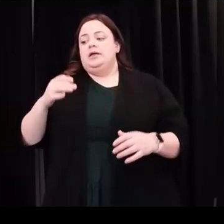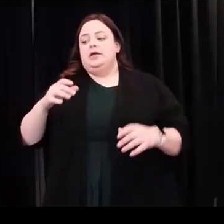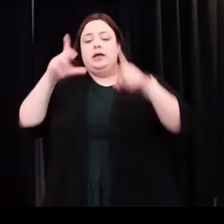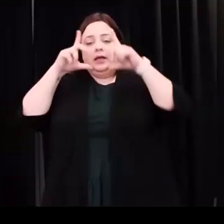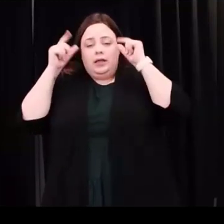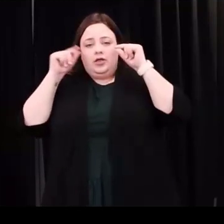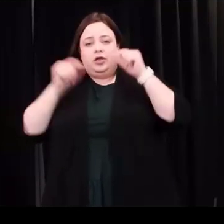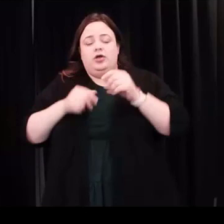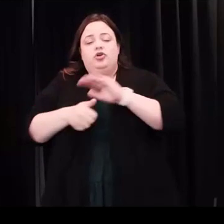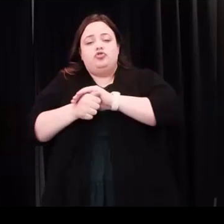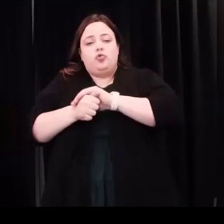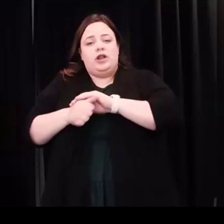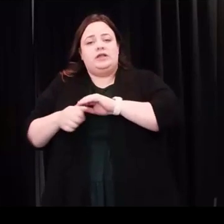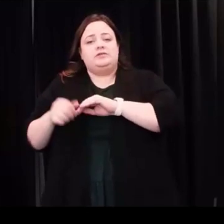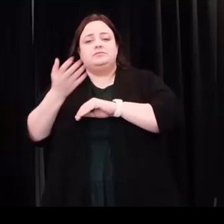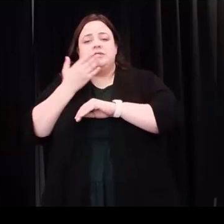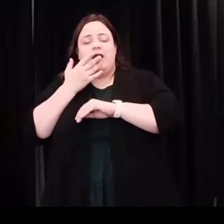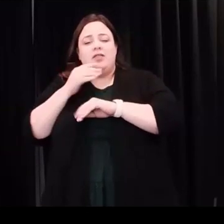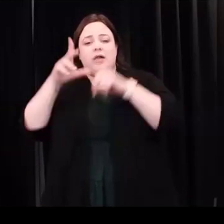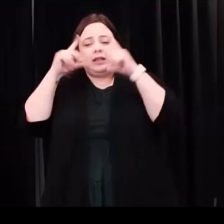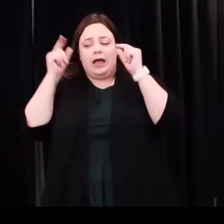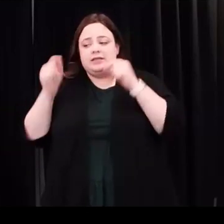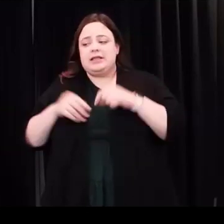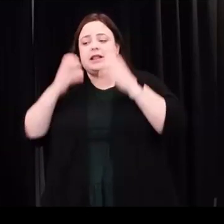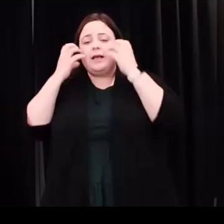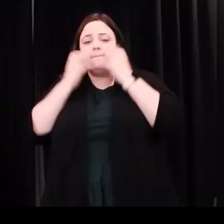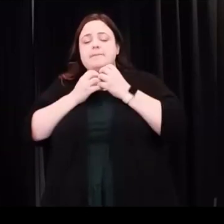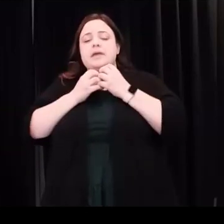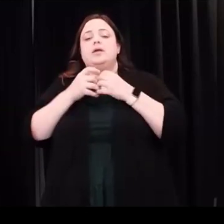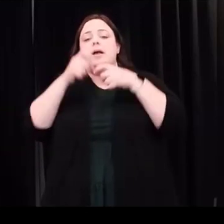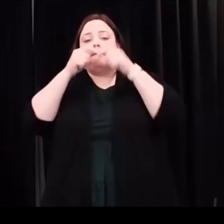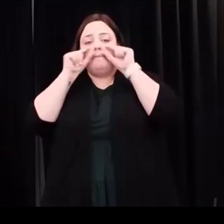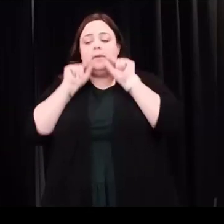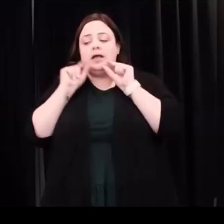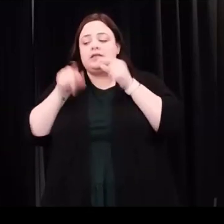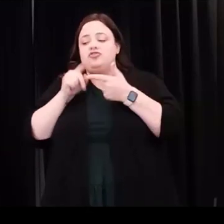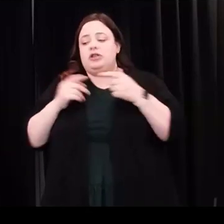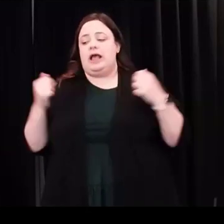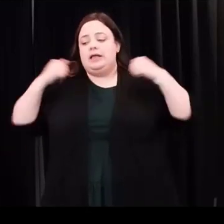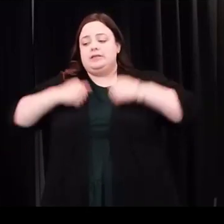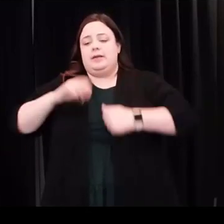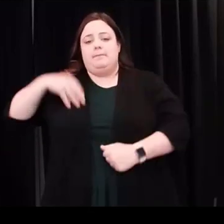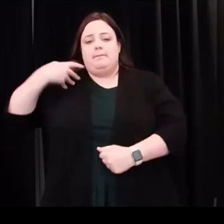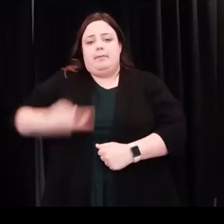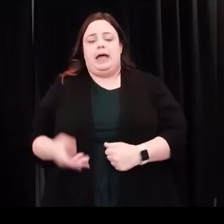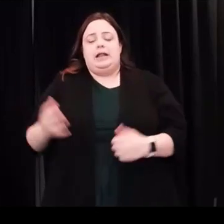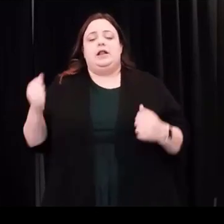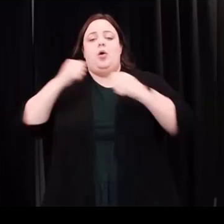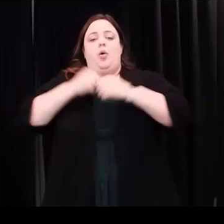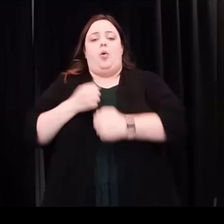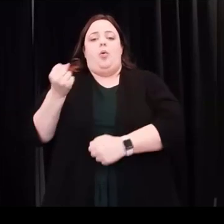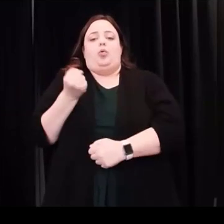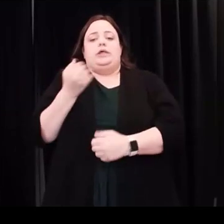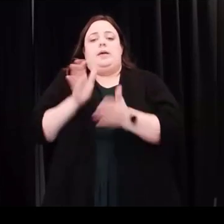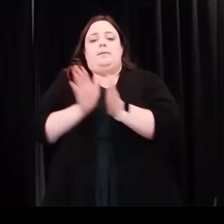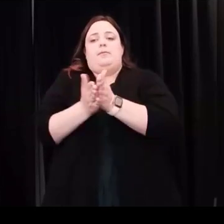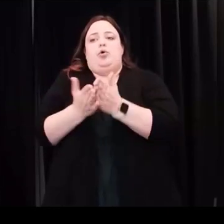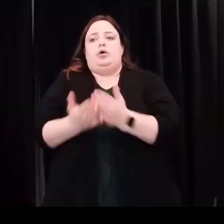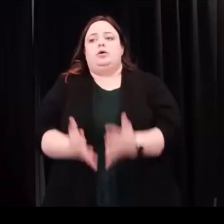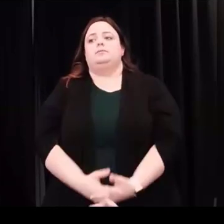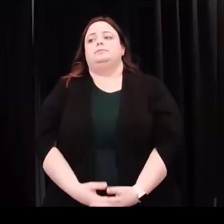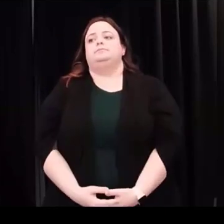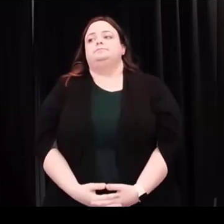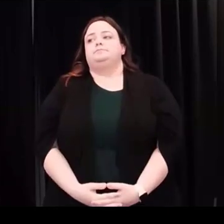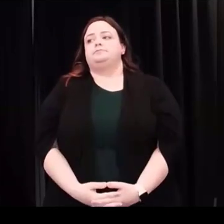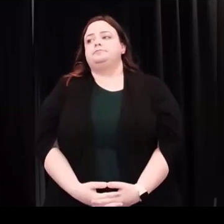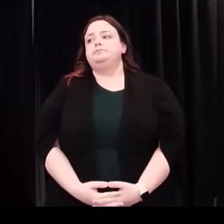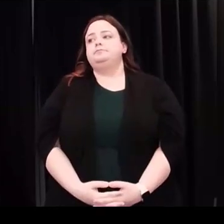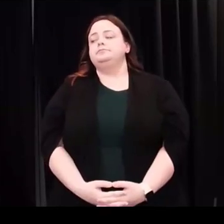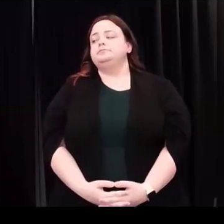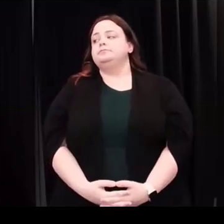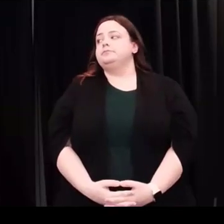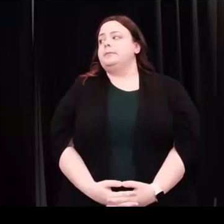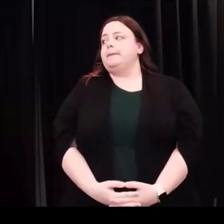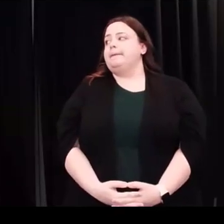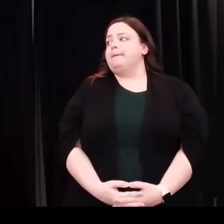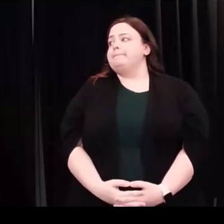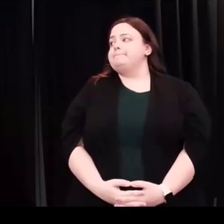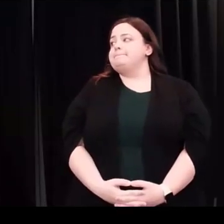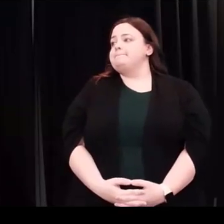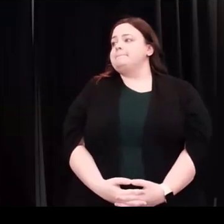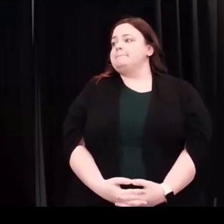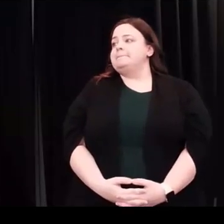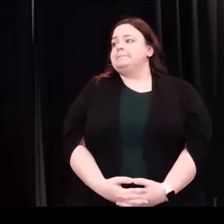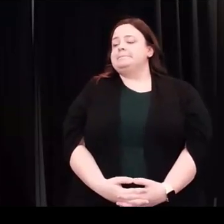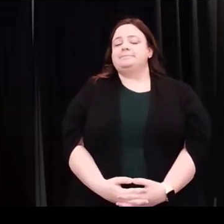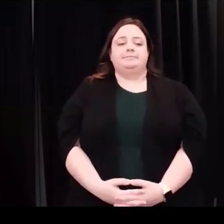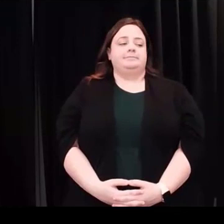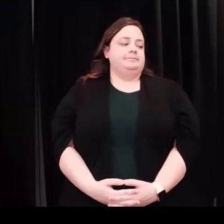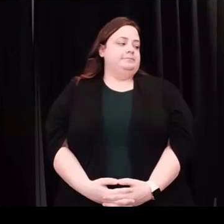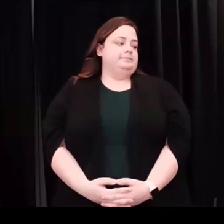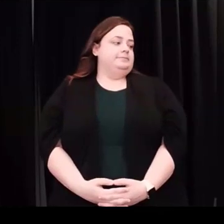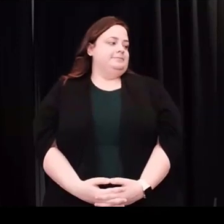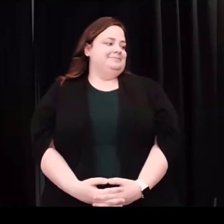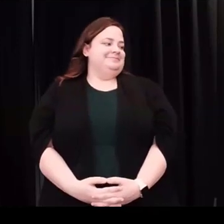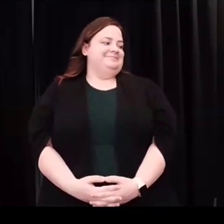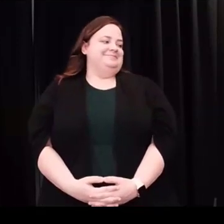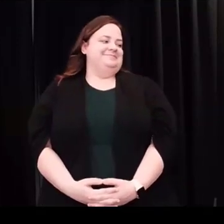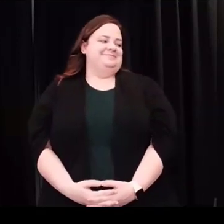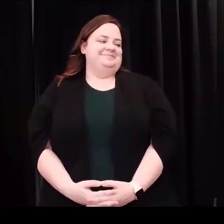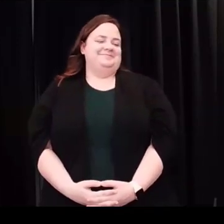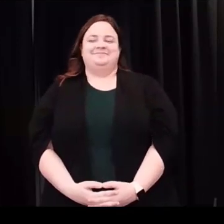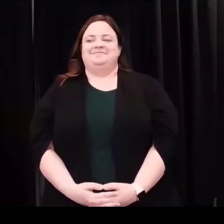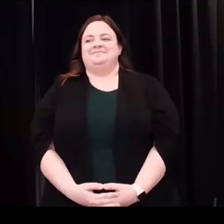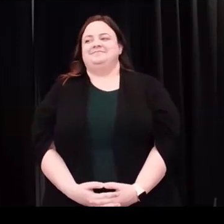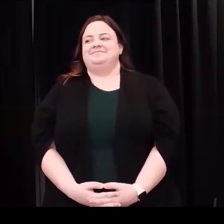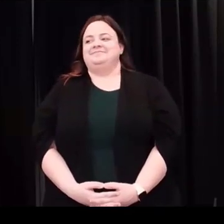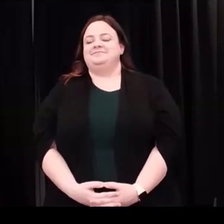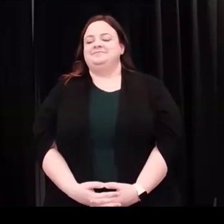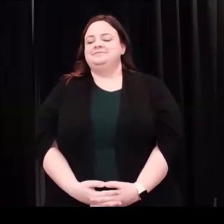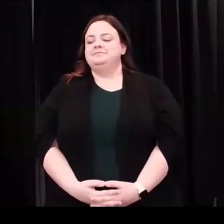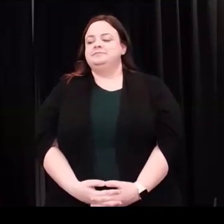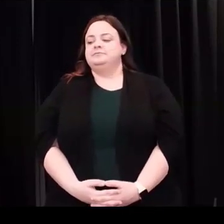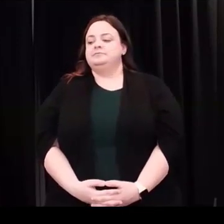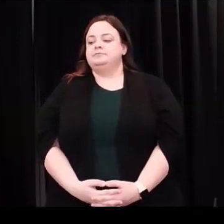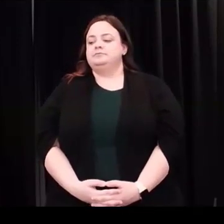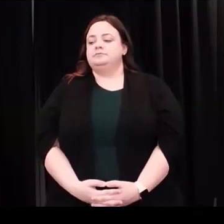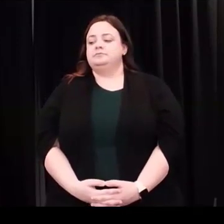a beard and a mustache, and he's wearing a plaid jacket, holding a book. If you didn't get to this